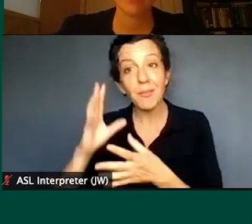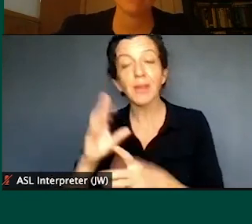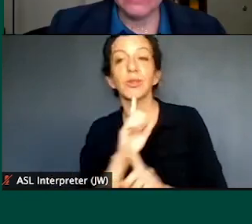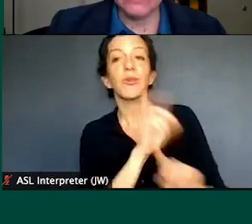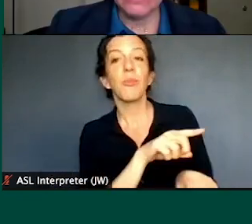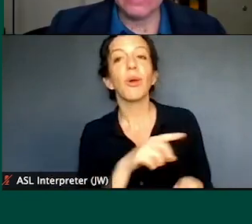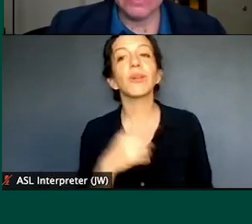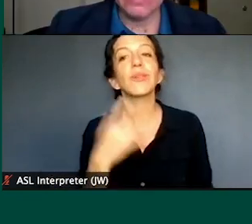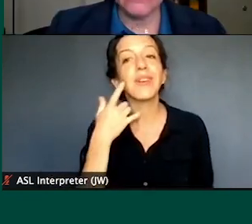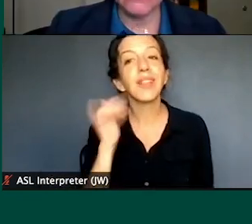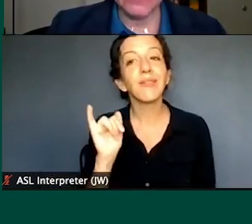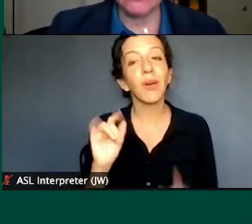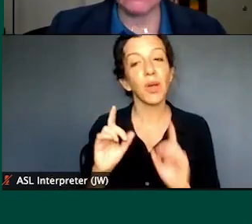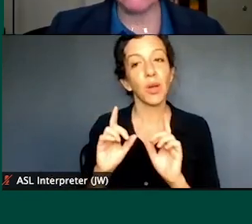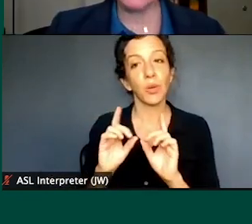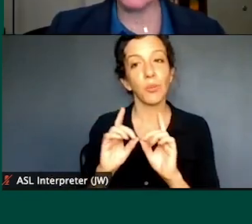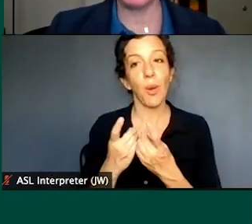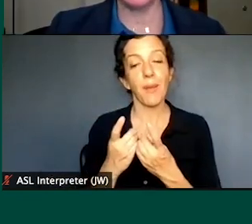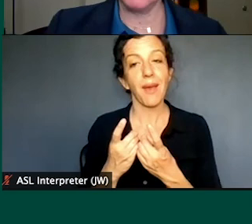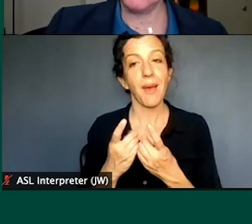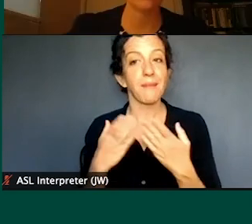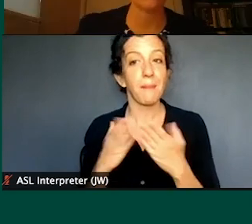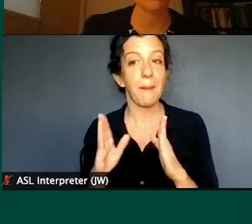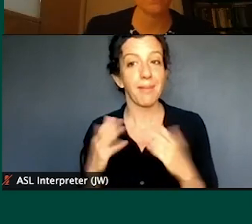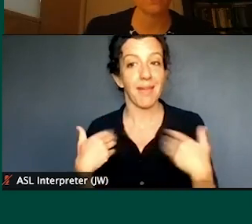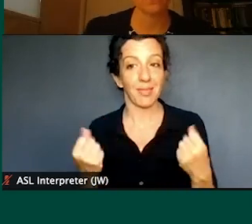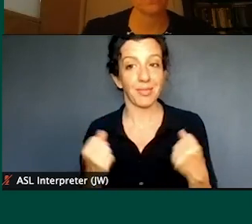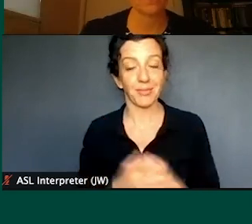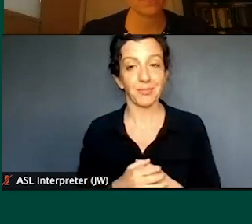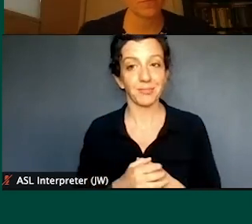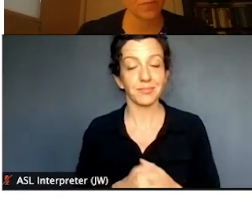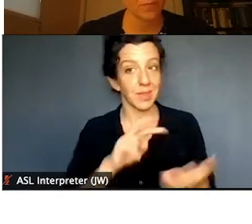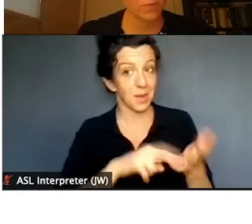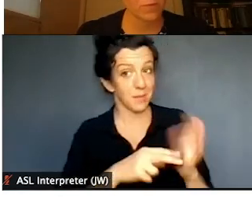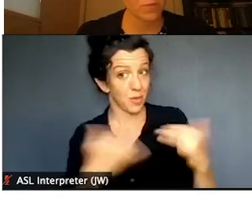All right. Thank you so much. Thank you. We will move on to the next measure.